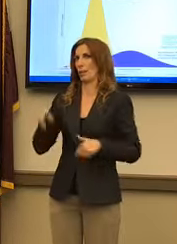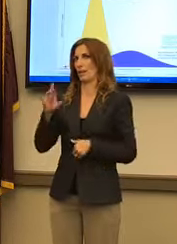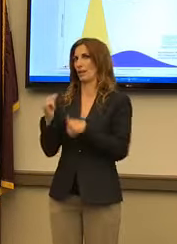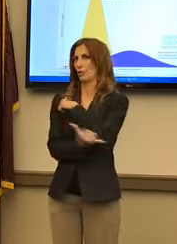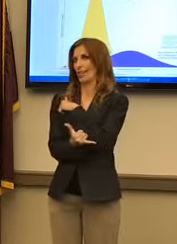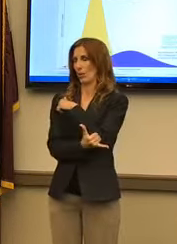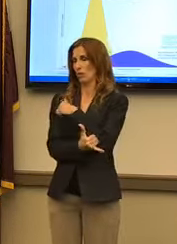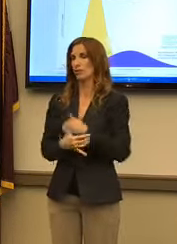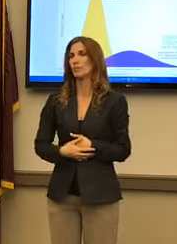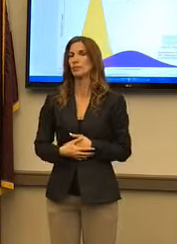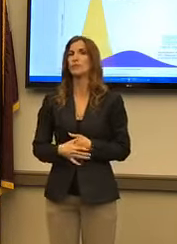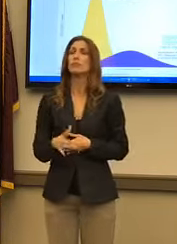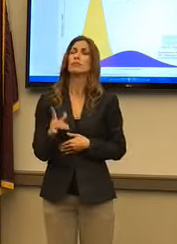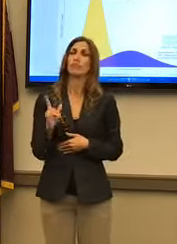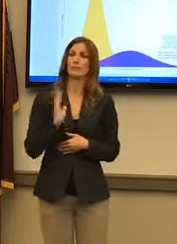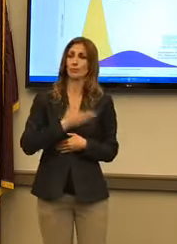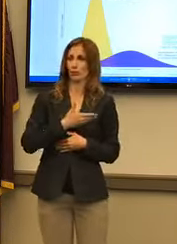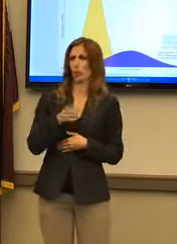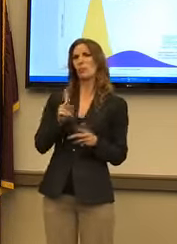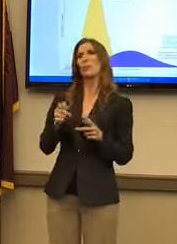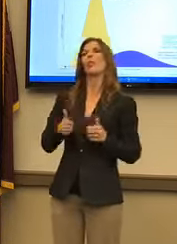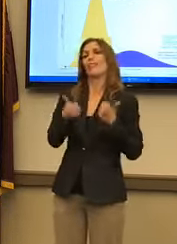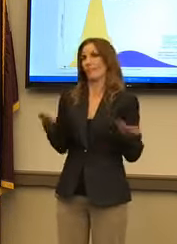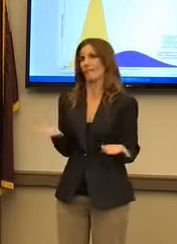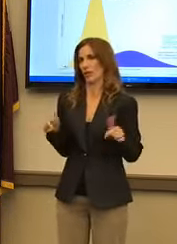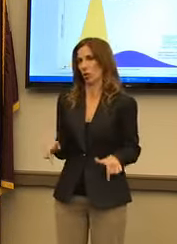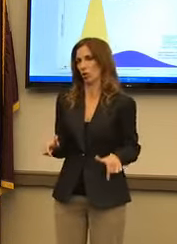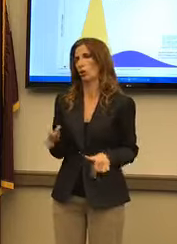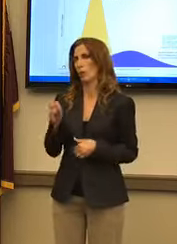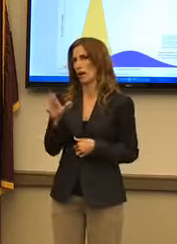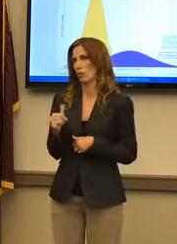there are I should say our Montgomery County residents our hospital beds